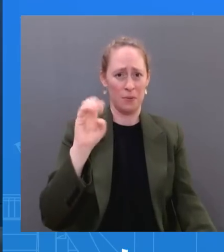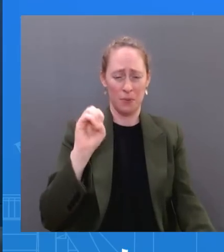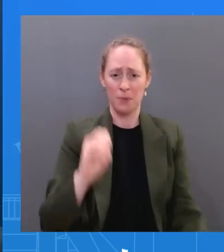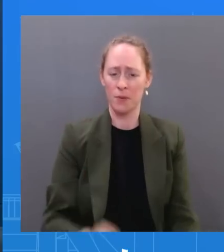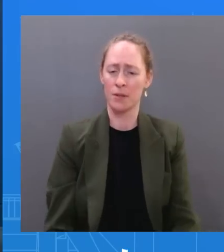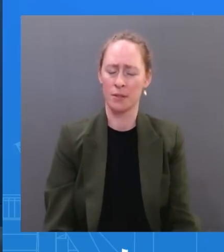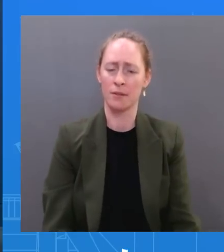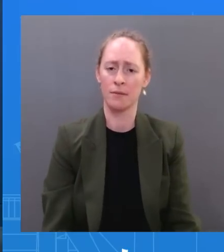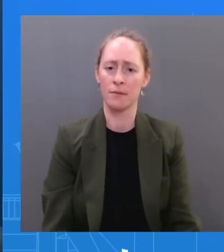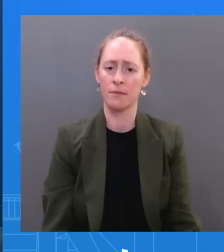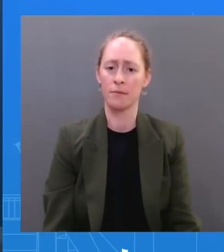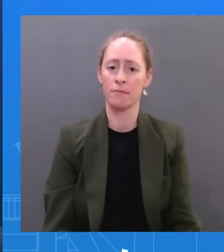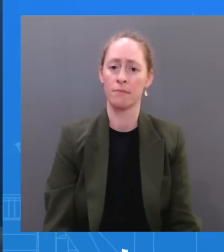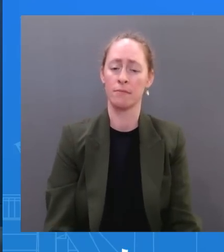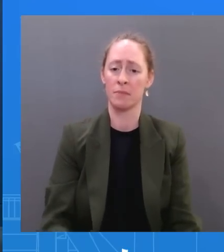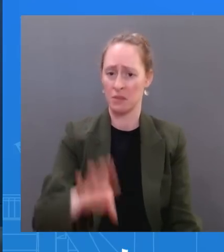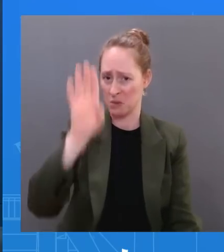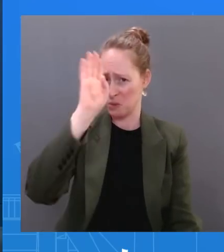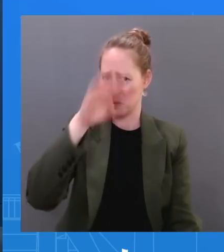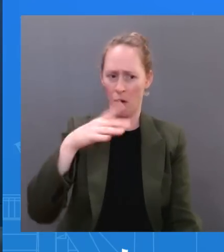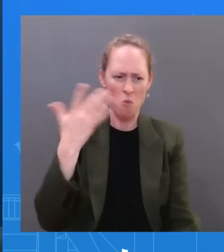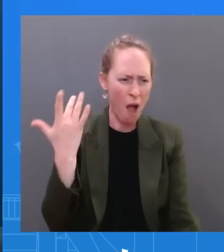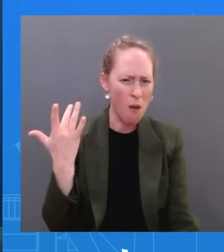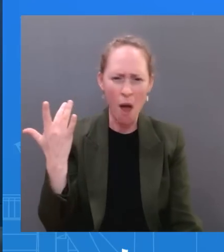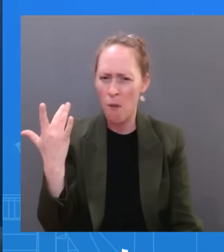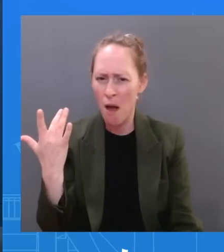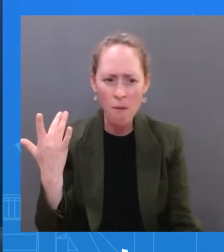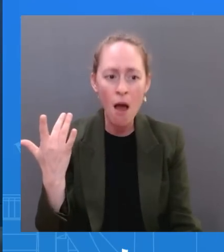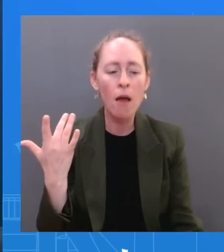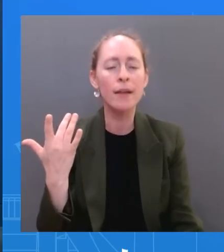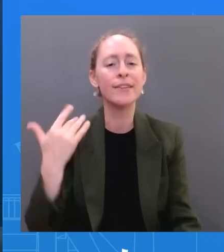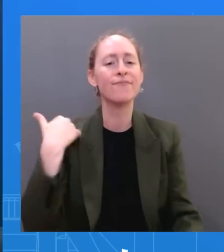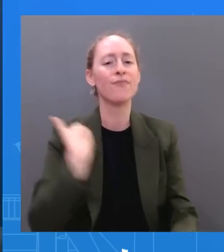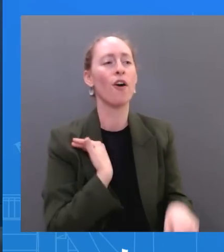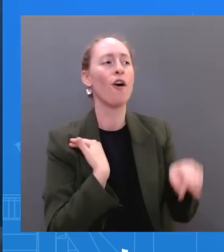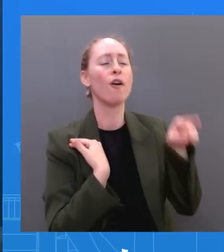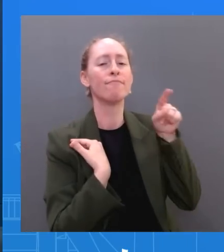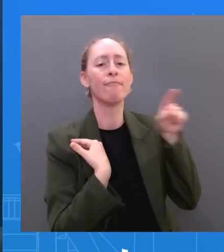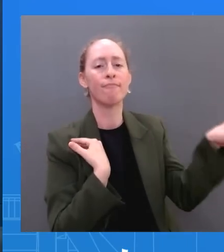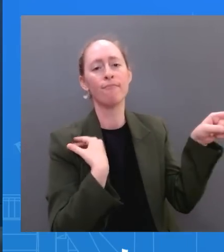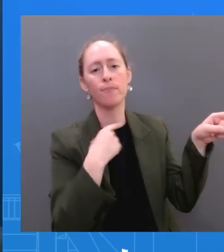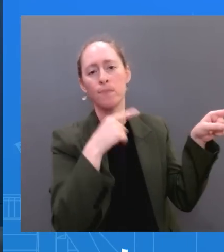And there are a few important points to keep in mind when we get this backwards-looking data: